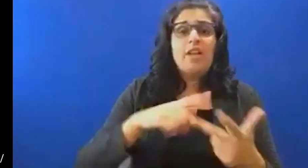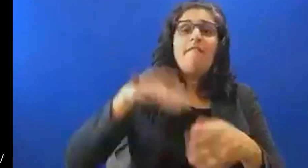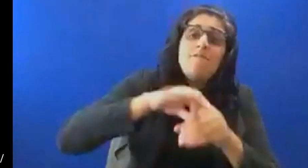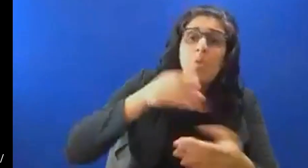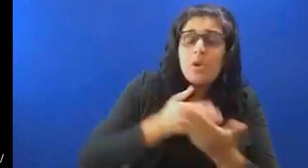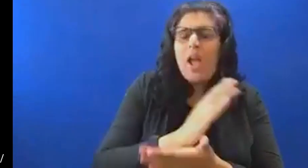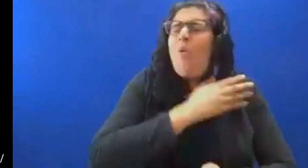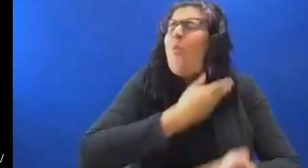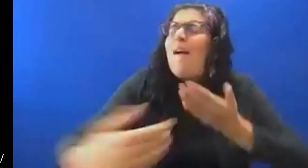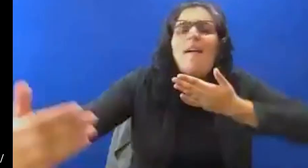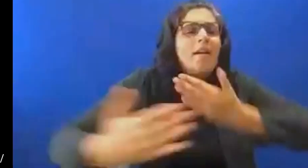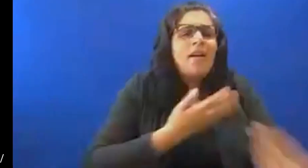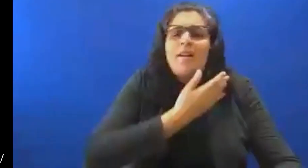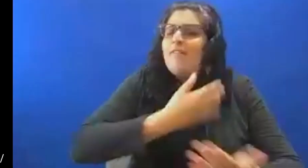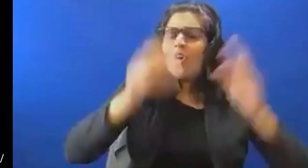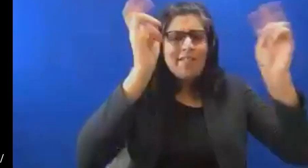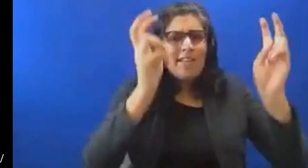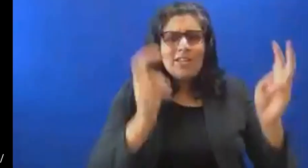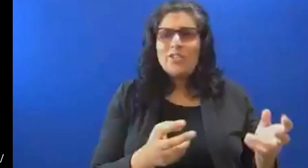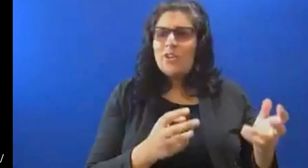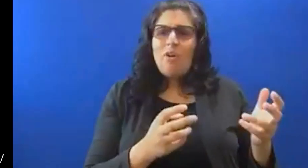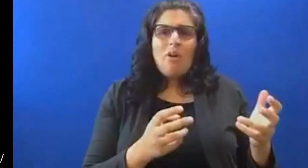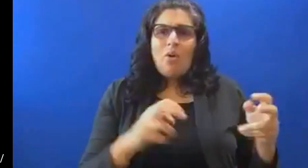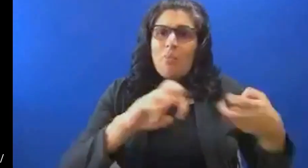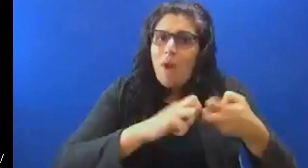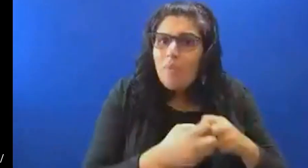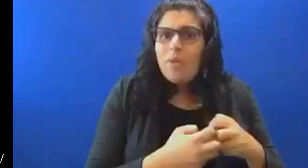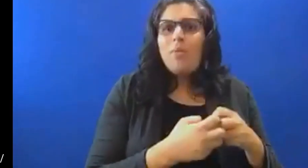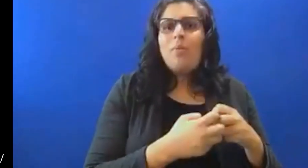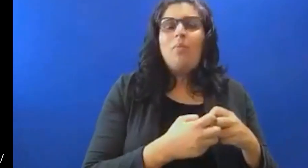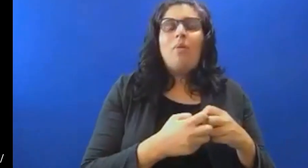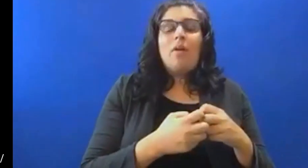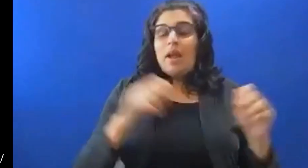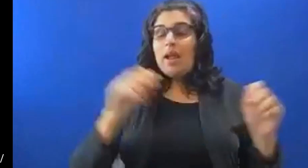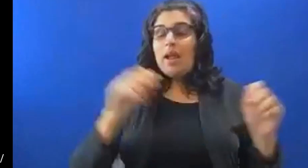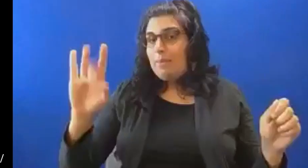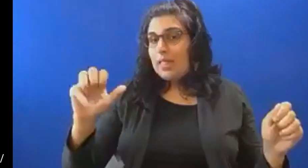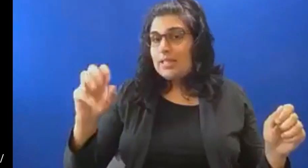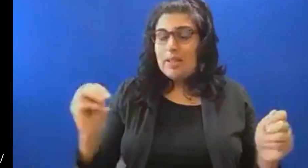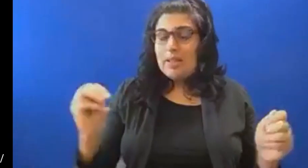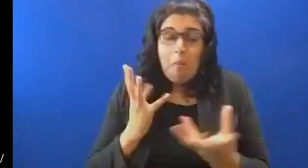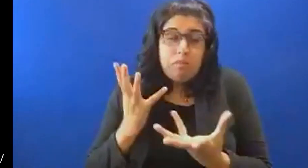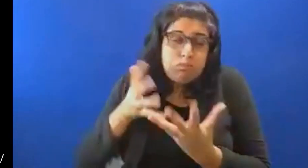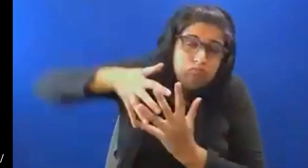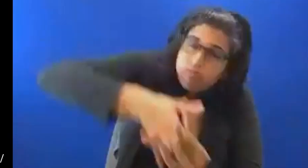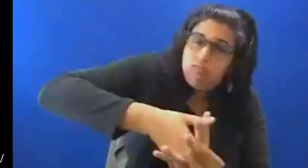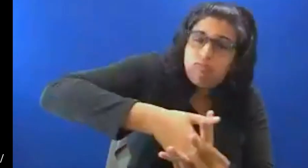case may be, these things have ableism completely baked into them because we assume that disabled